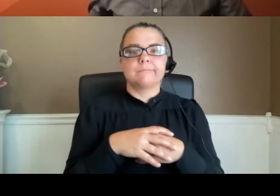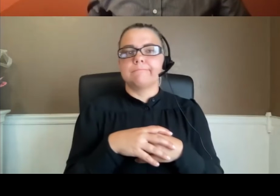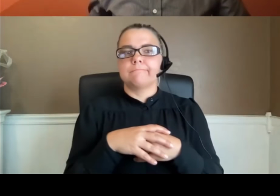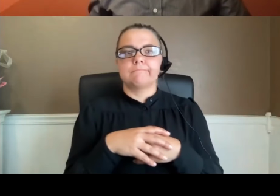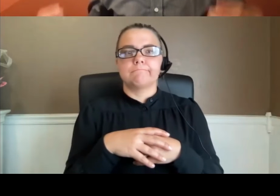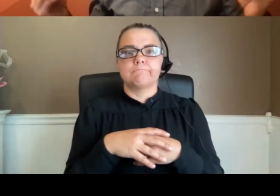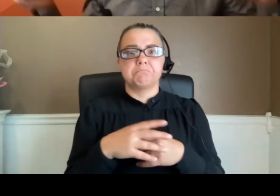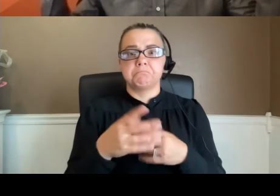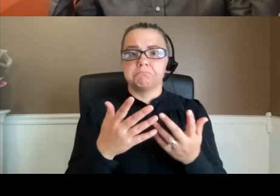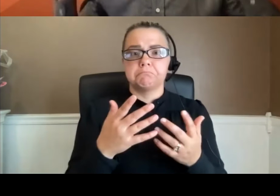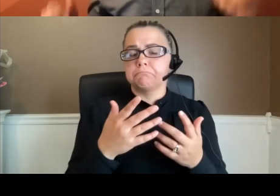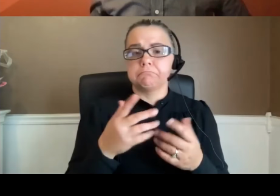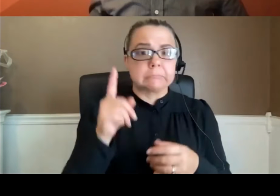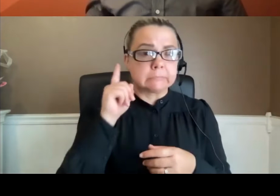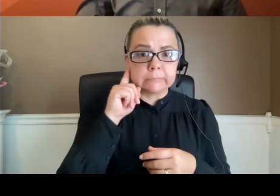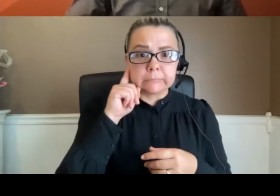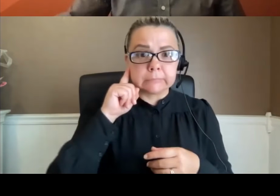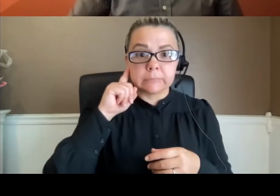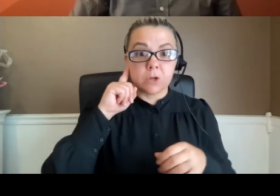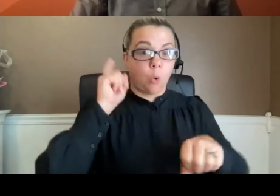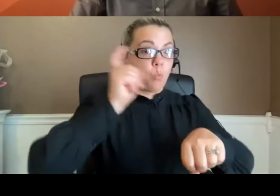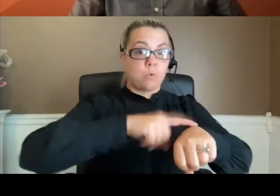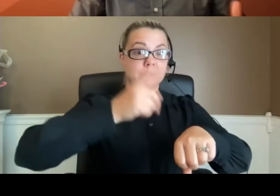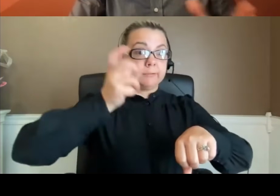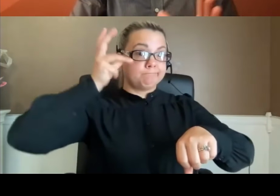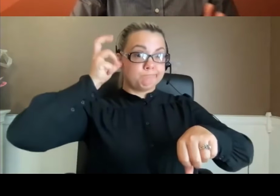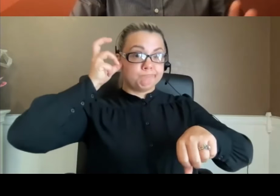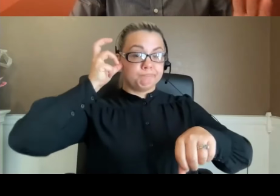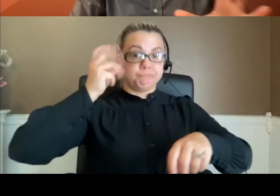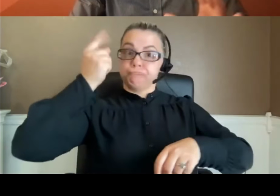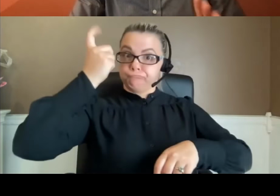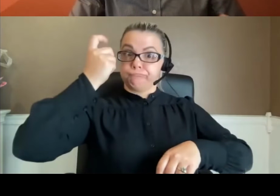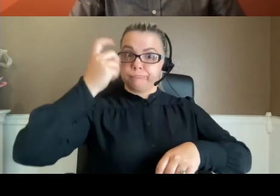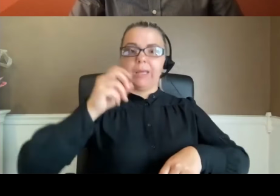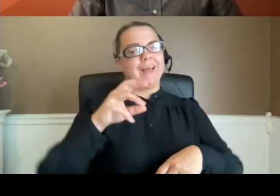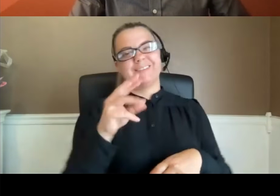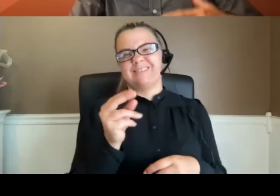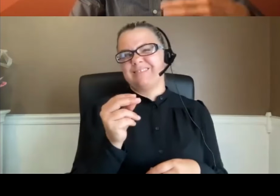necessarily and say, ah, I've got it. So what we have here is just a little bit of clarification